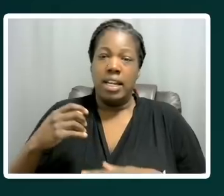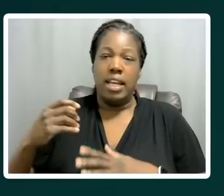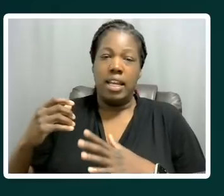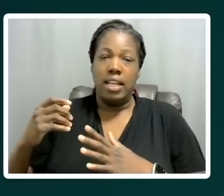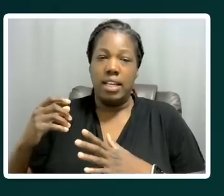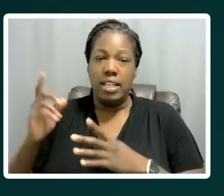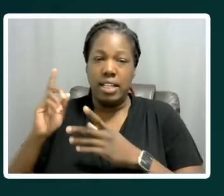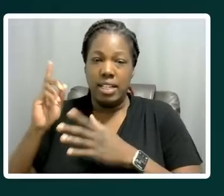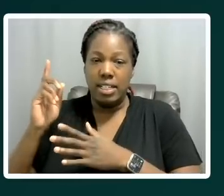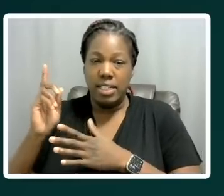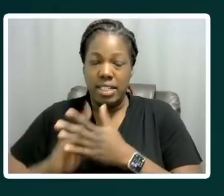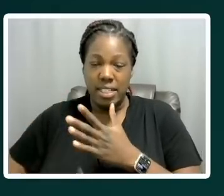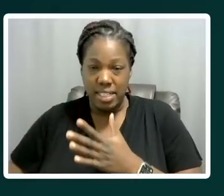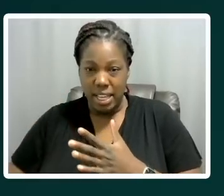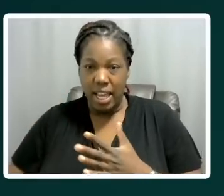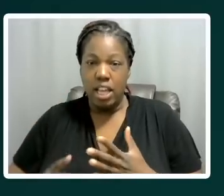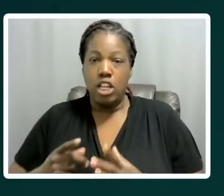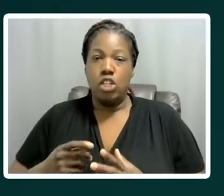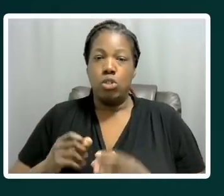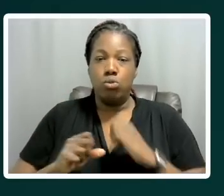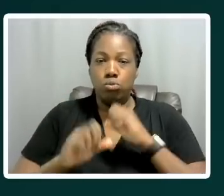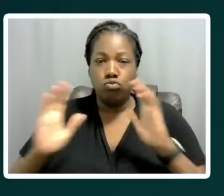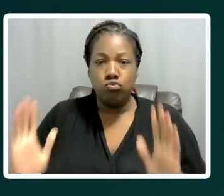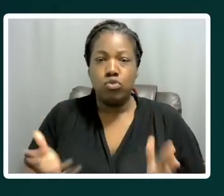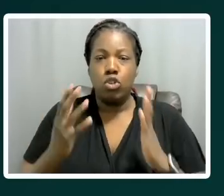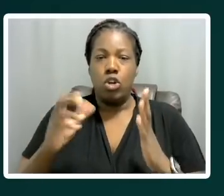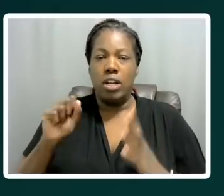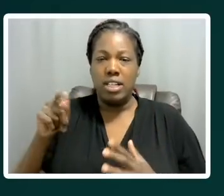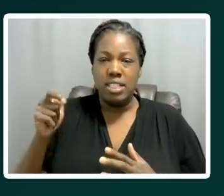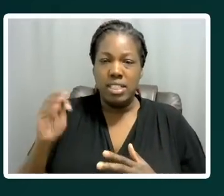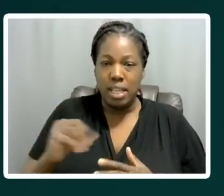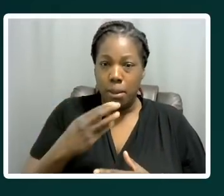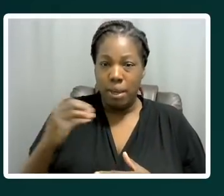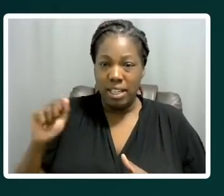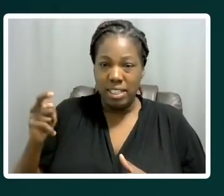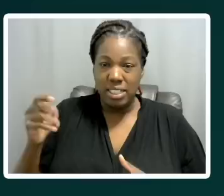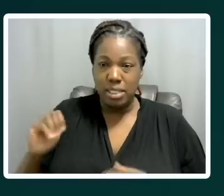all the way to the day-to-day production, this close team considers every element of what is